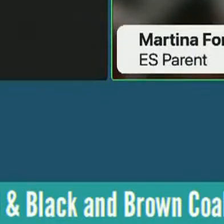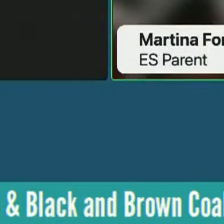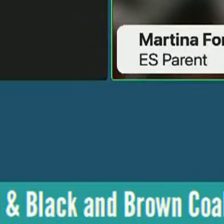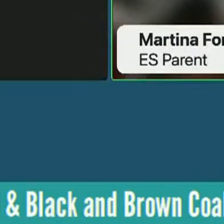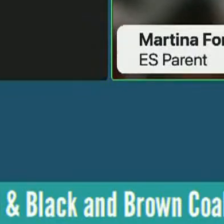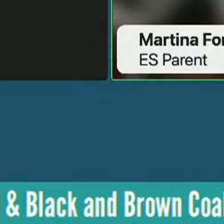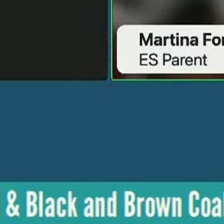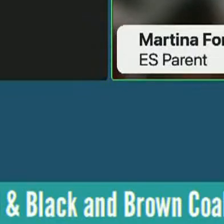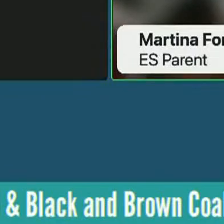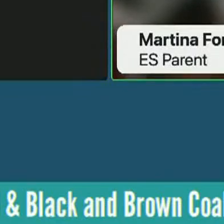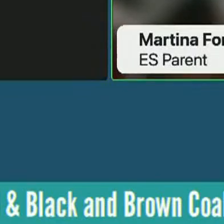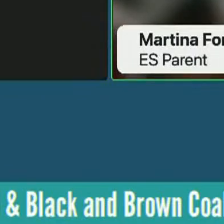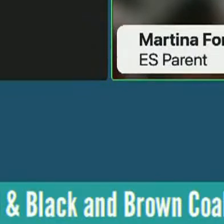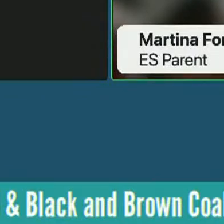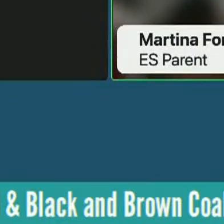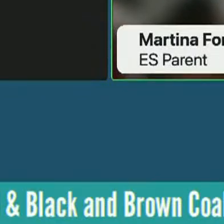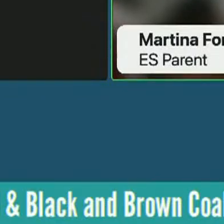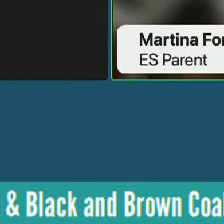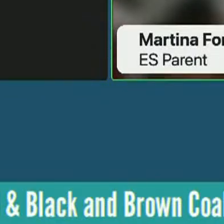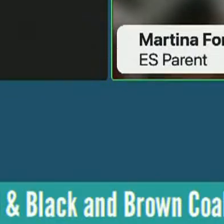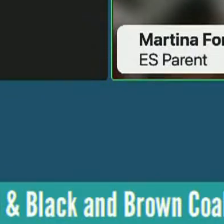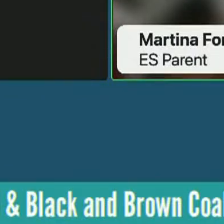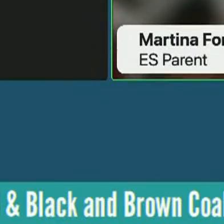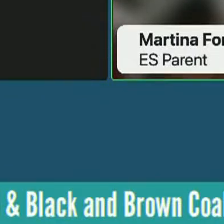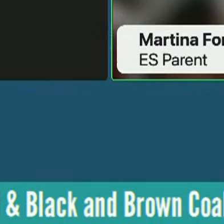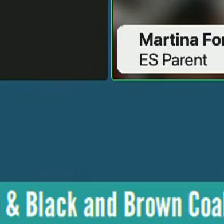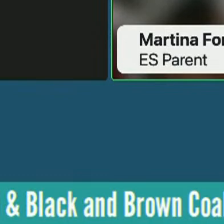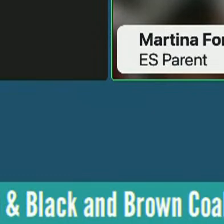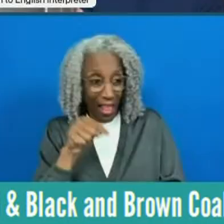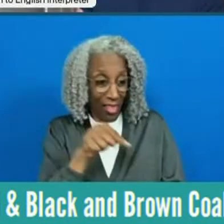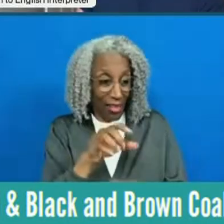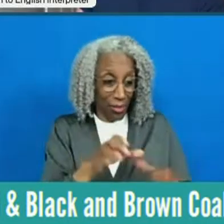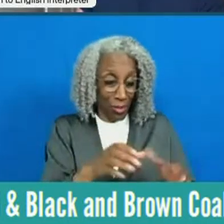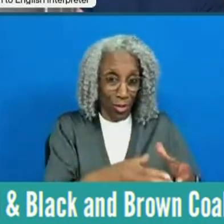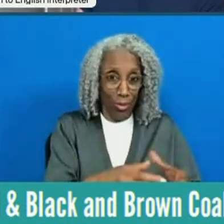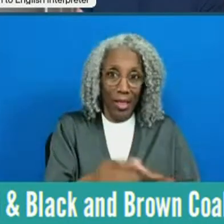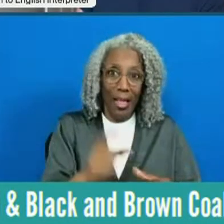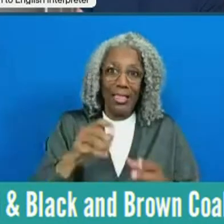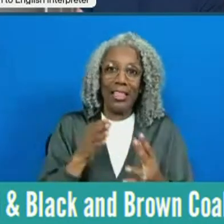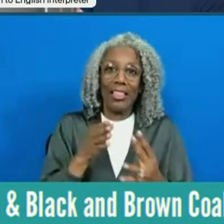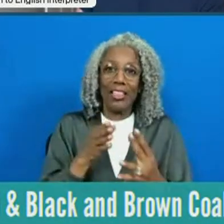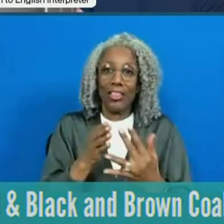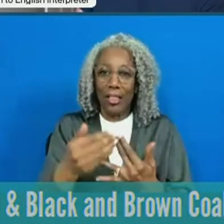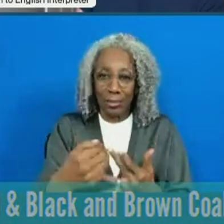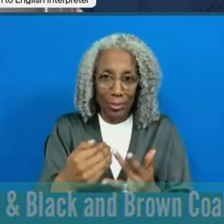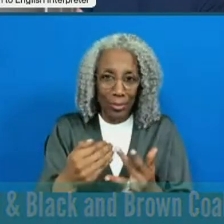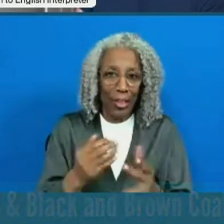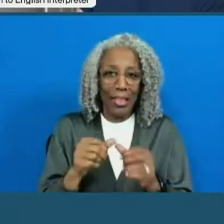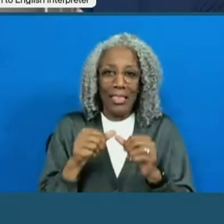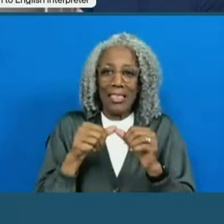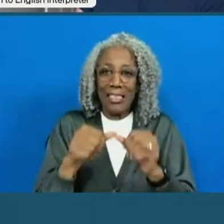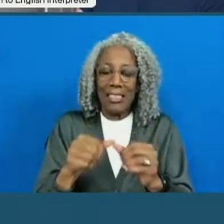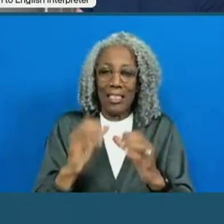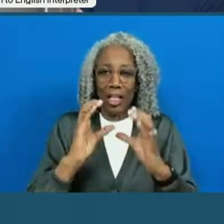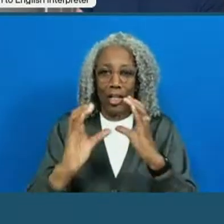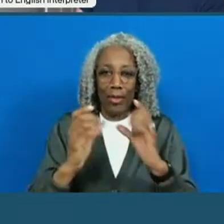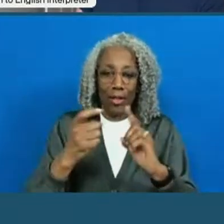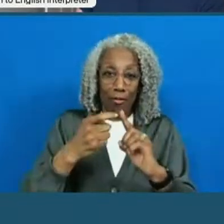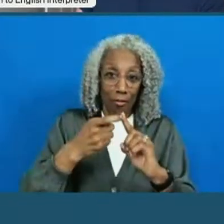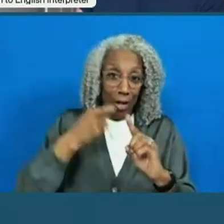don't really understand what's happening with other groups of people in one hand, is really not talking to the other. So